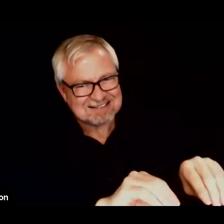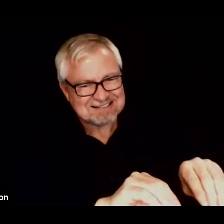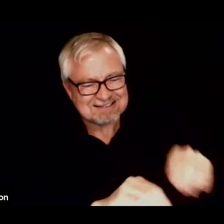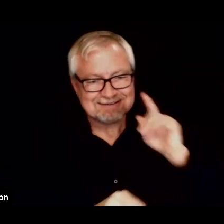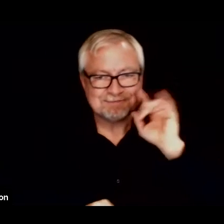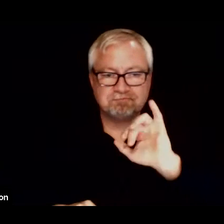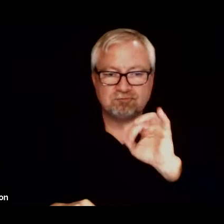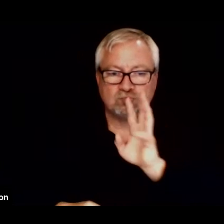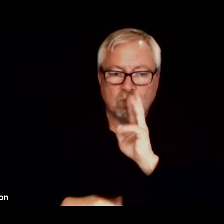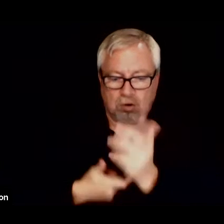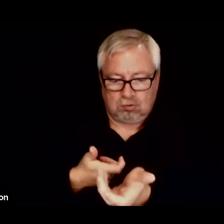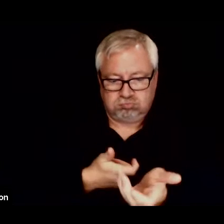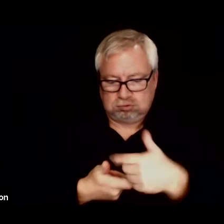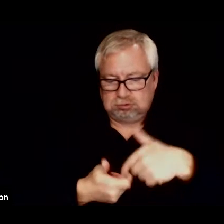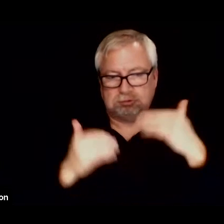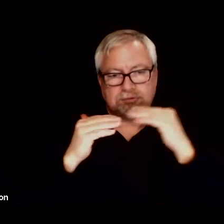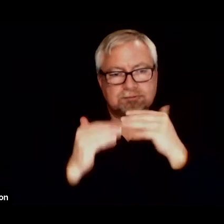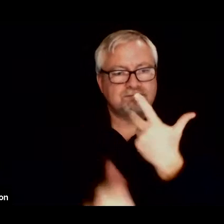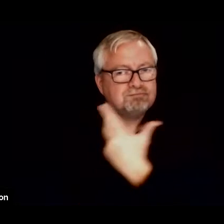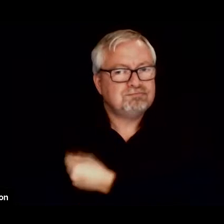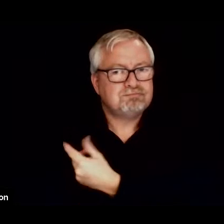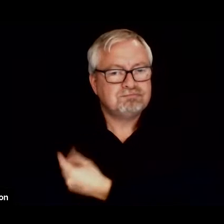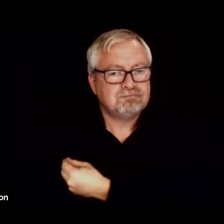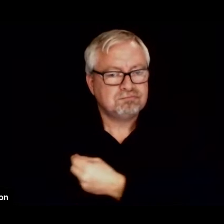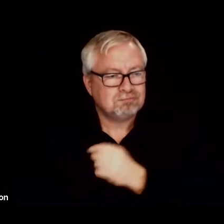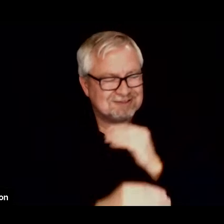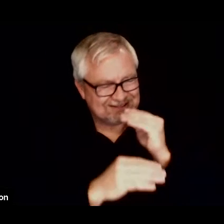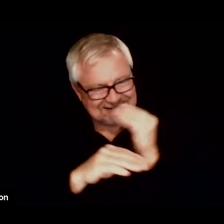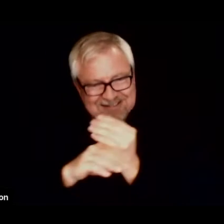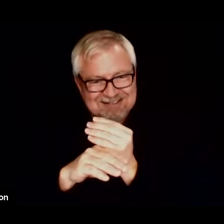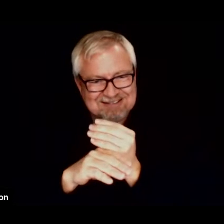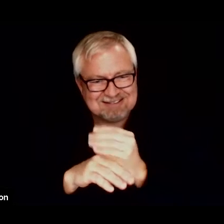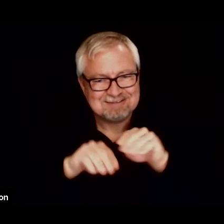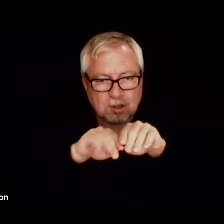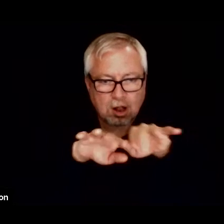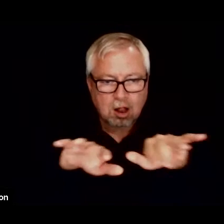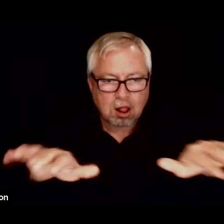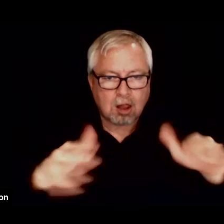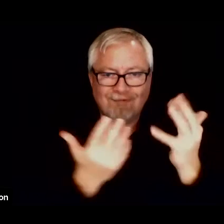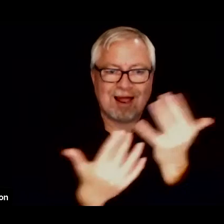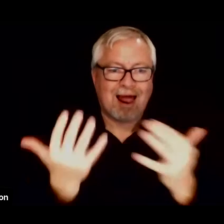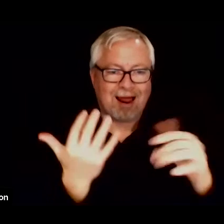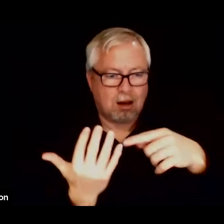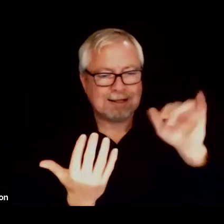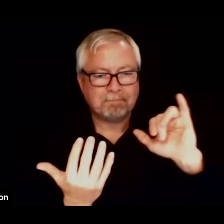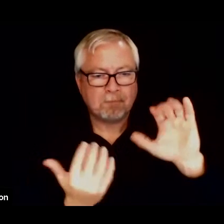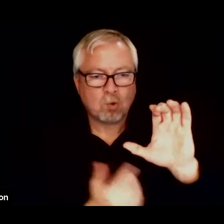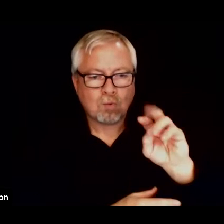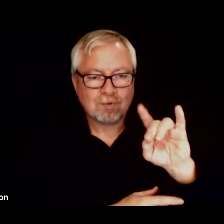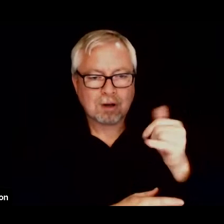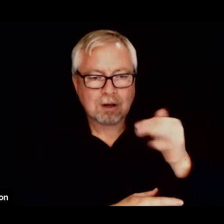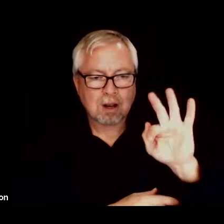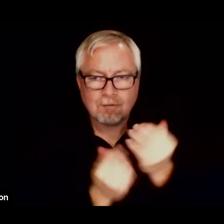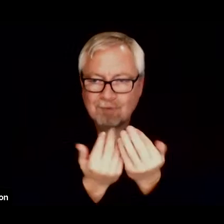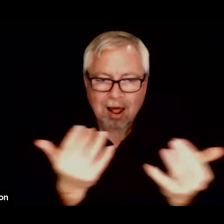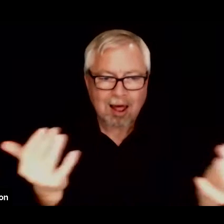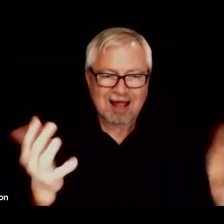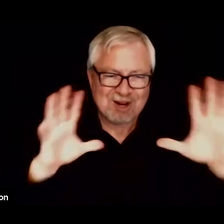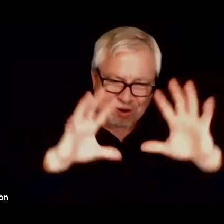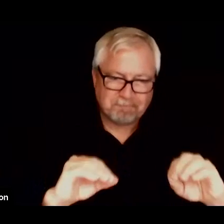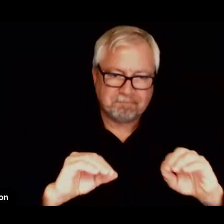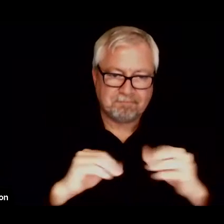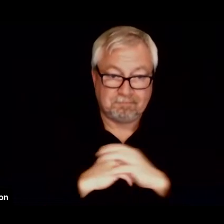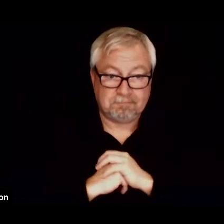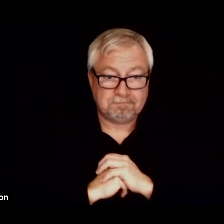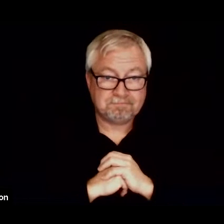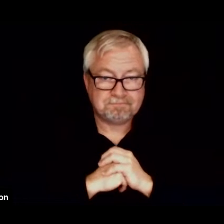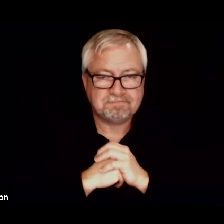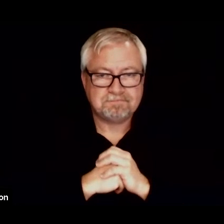of the pandemic is going to be just really really critical. Just a few other points to underscore.